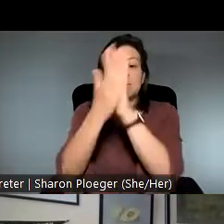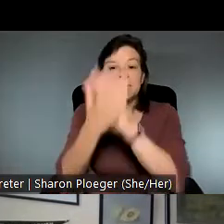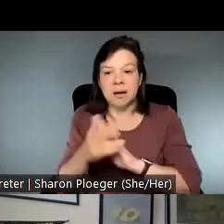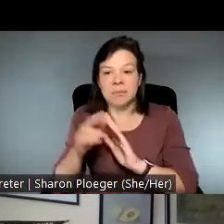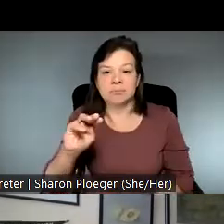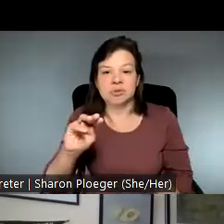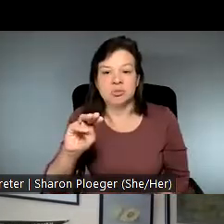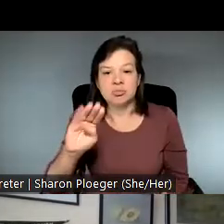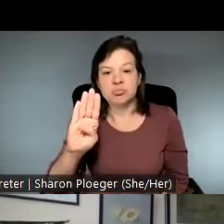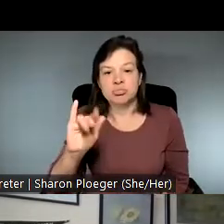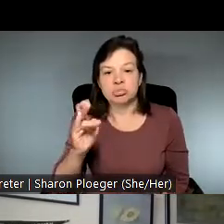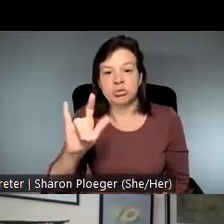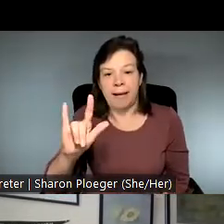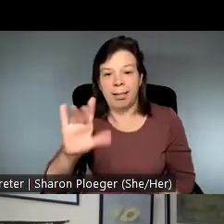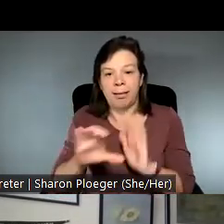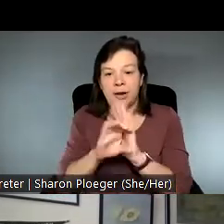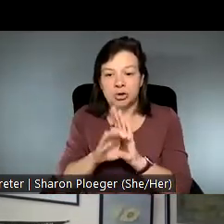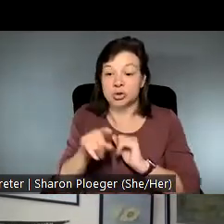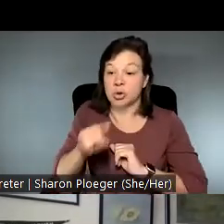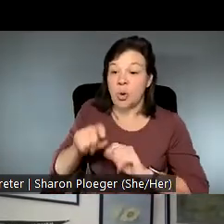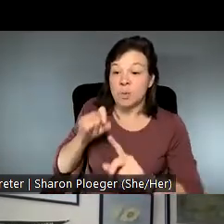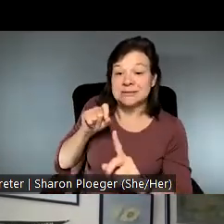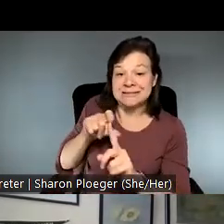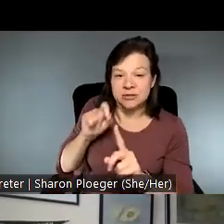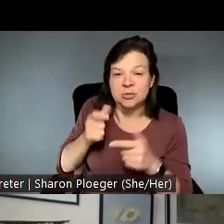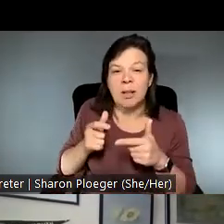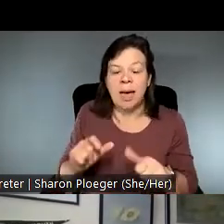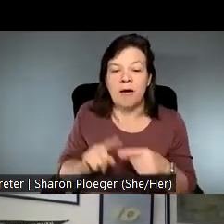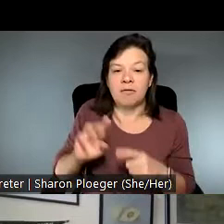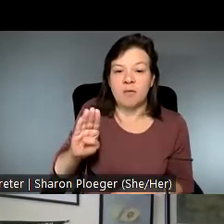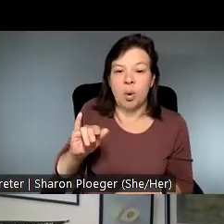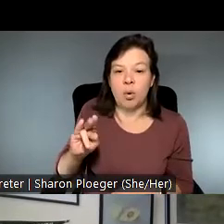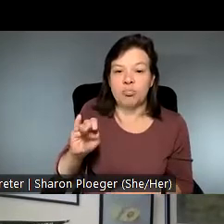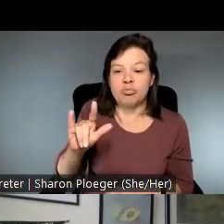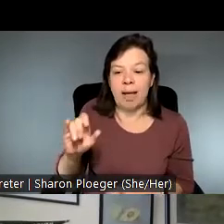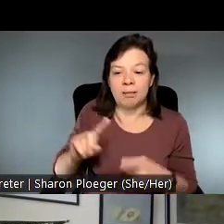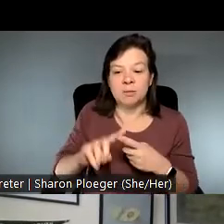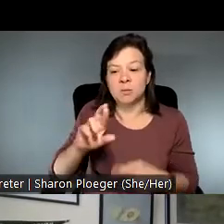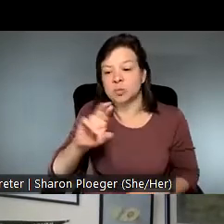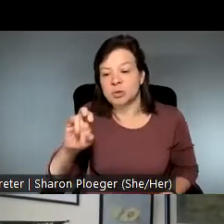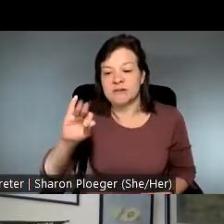These signals allow for the Braille characters to refresh as each new word